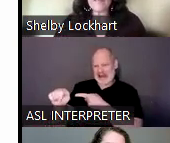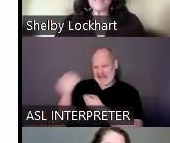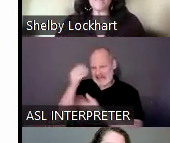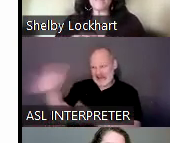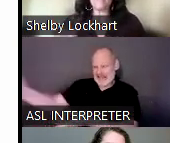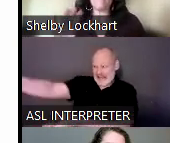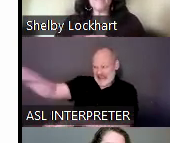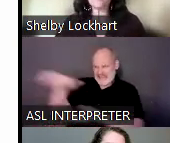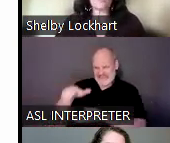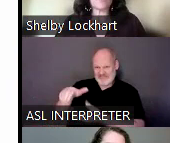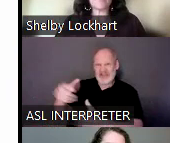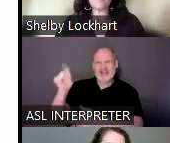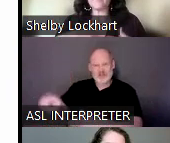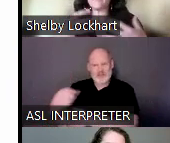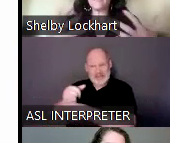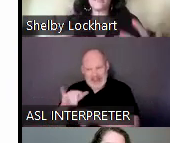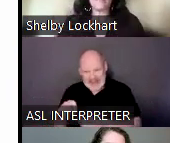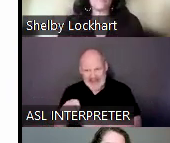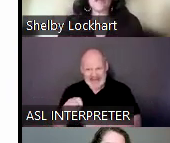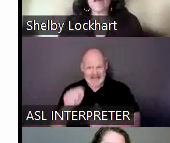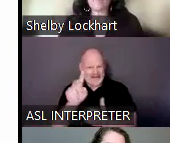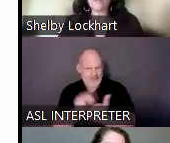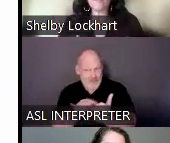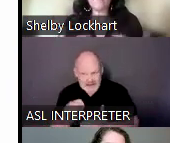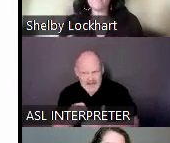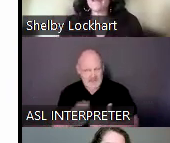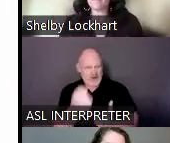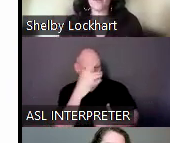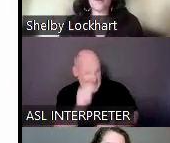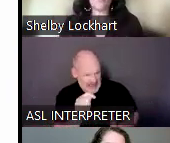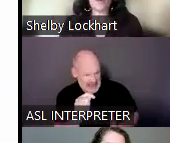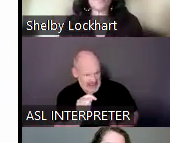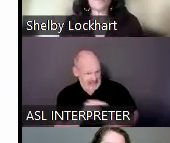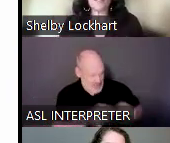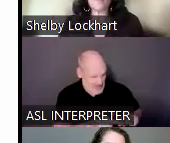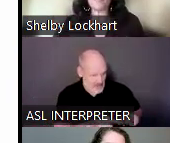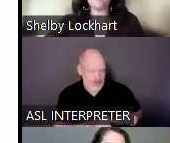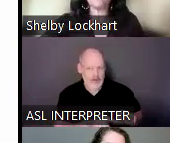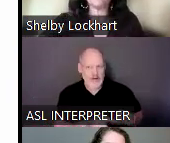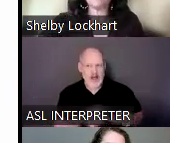data, making sure it's clean and reliable, that is hard work. Sometimes in our system,